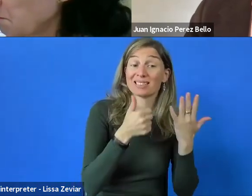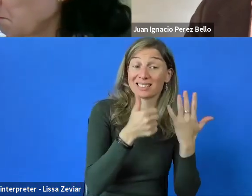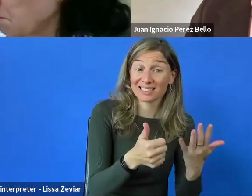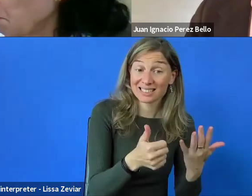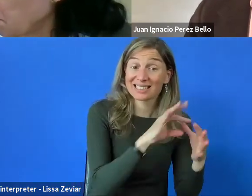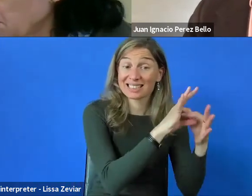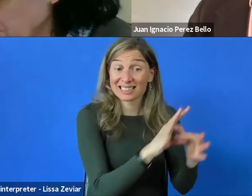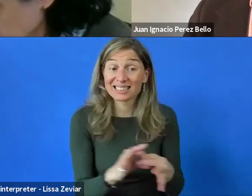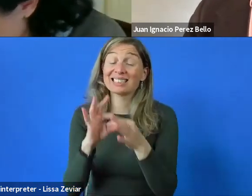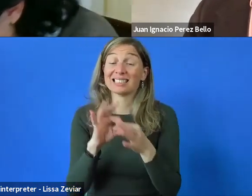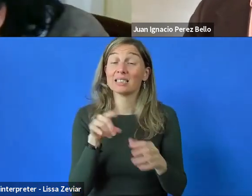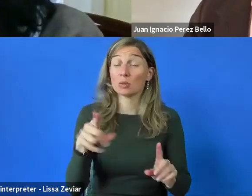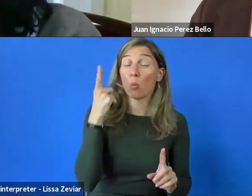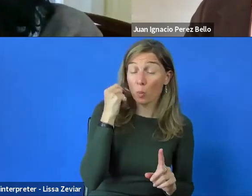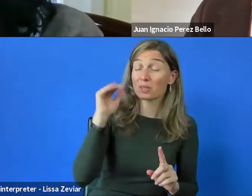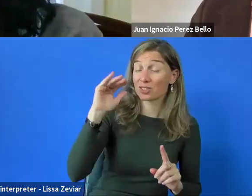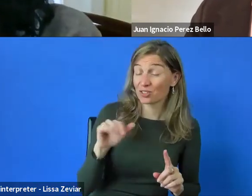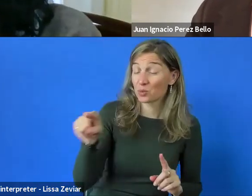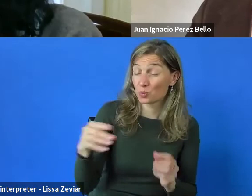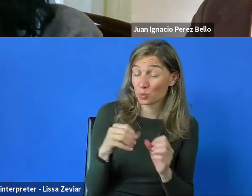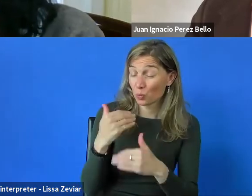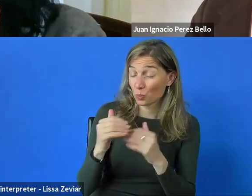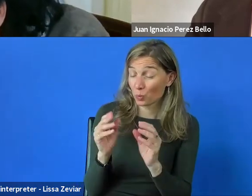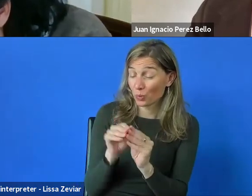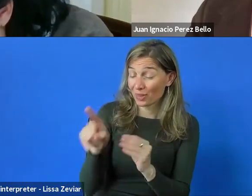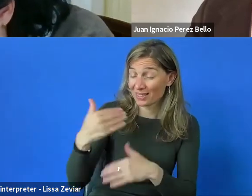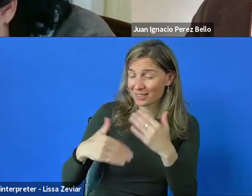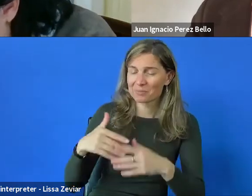linked to the rights earlier considered that I mentioned before.